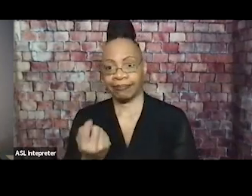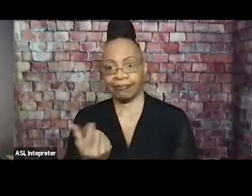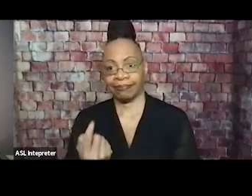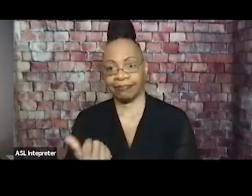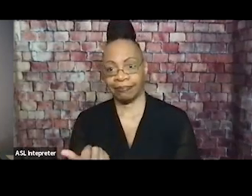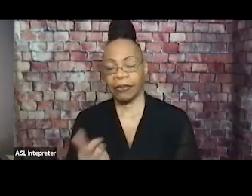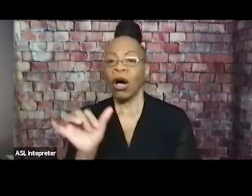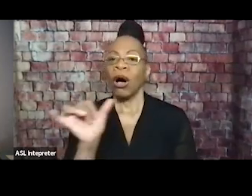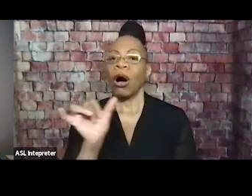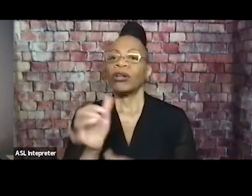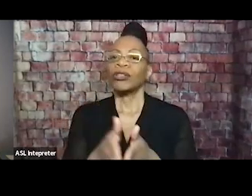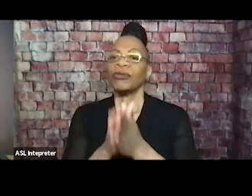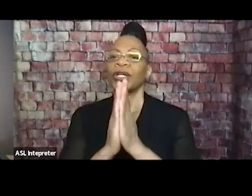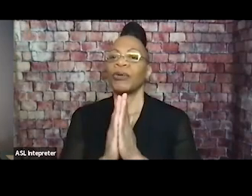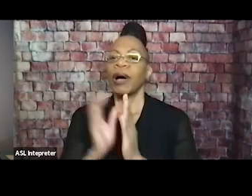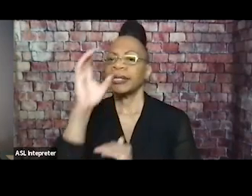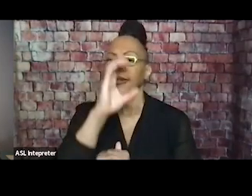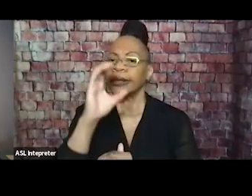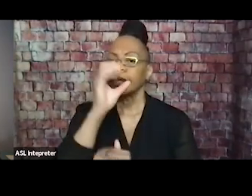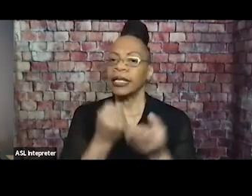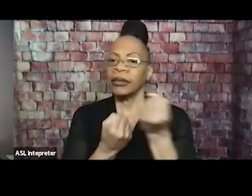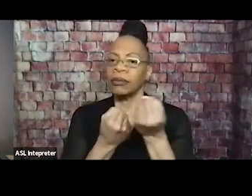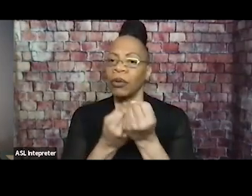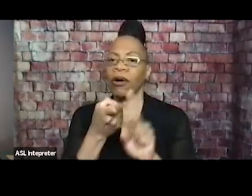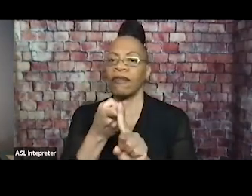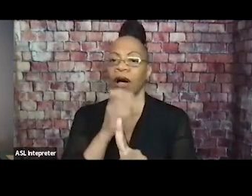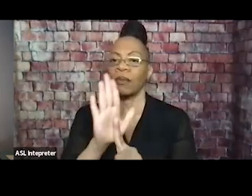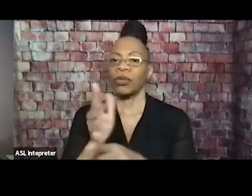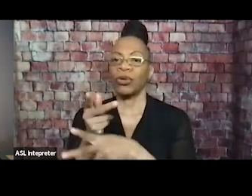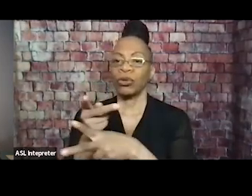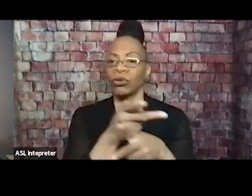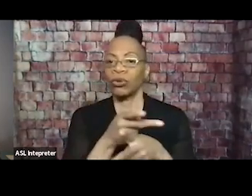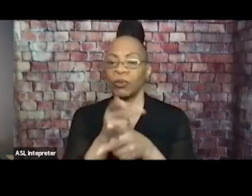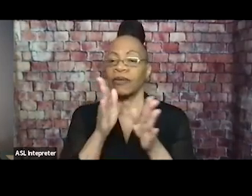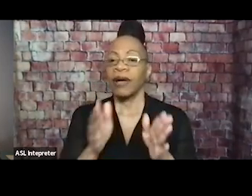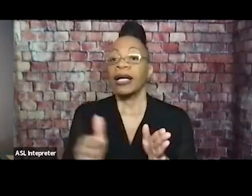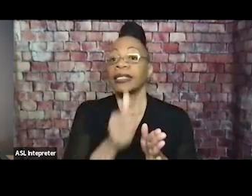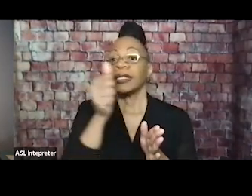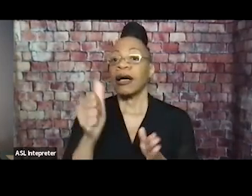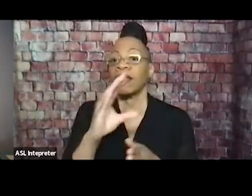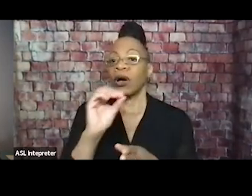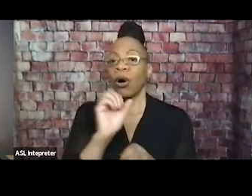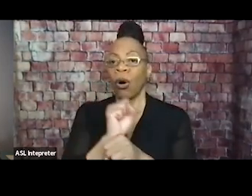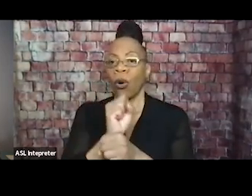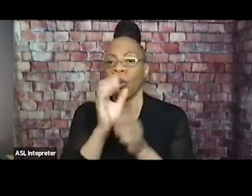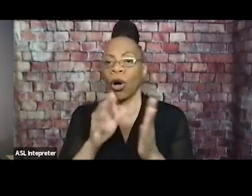that you seek support from your supervisor and other colleagues to proofread the MSR. You have been working on this document,